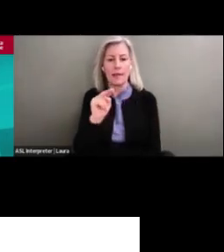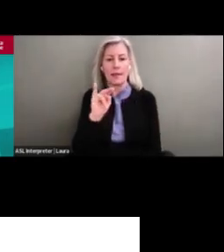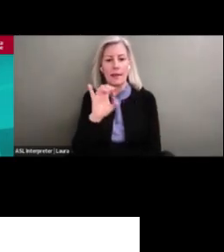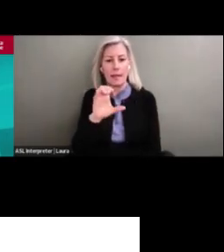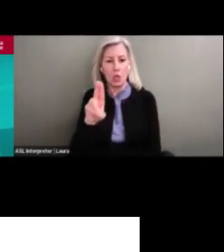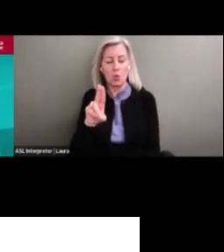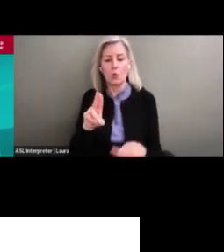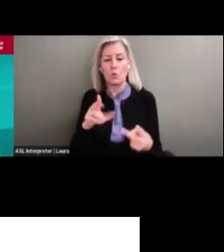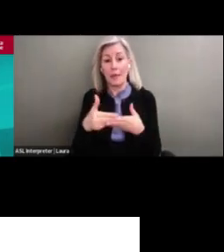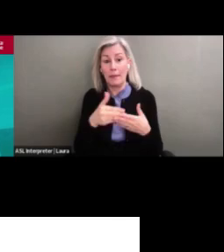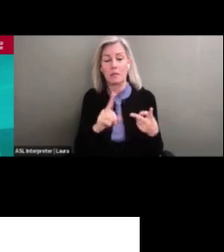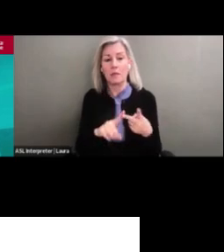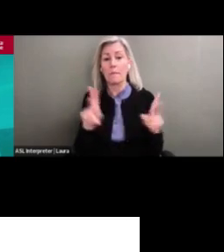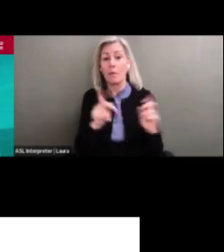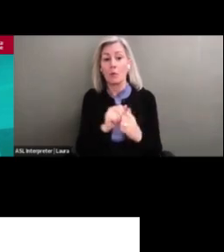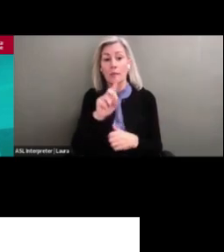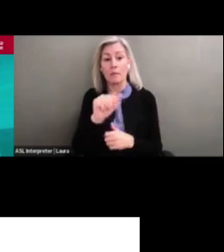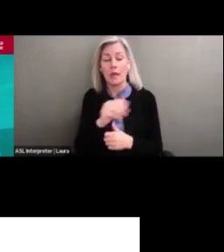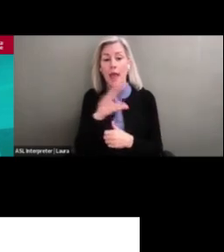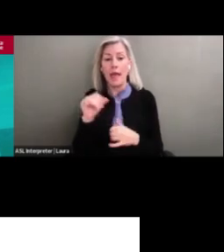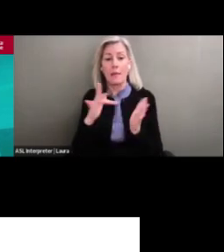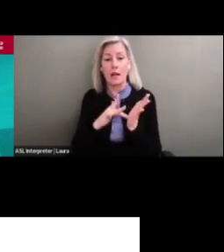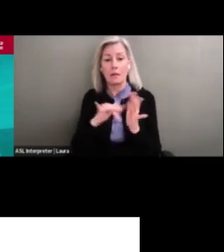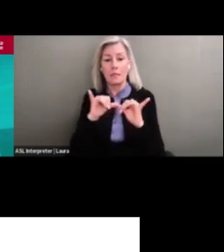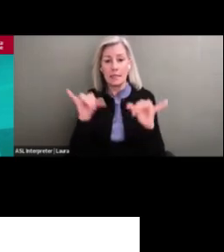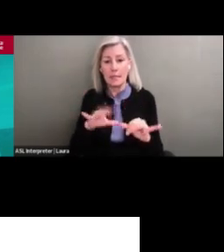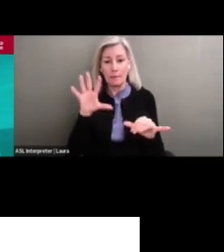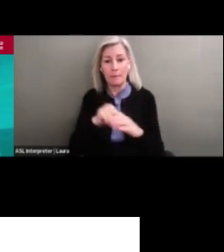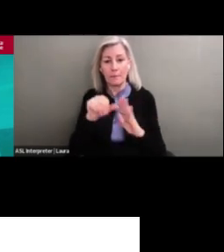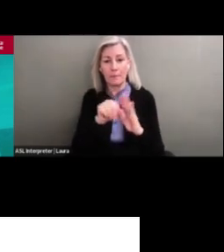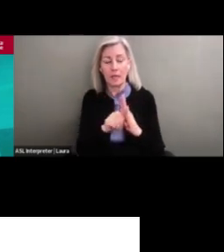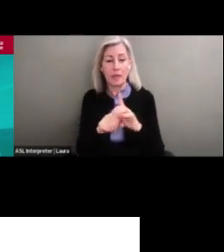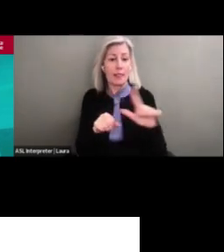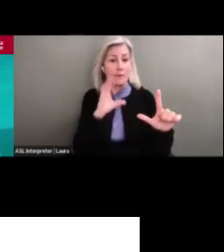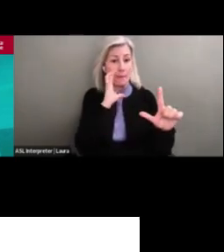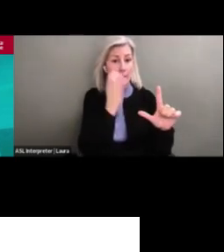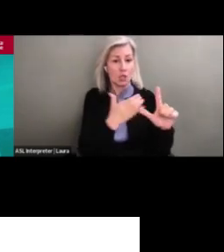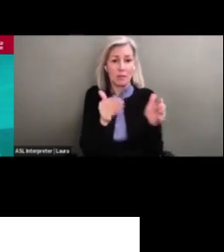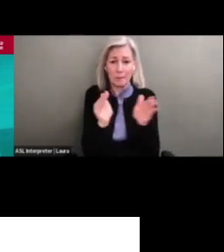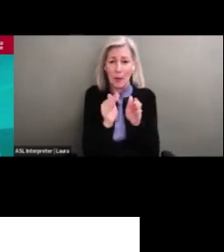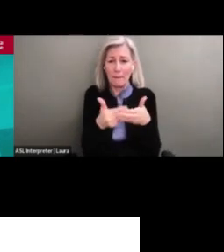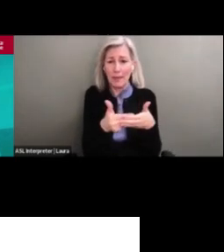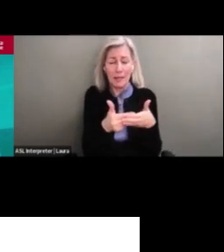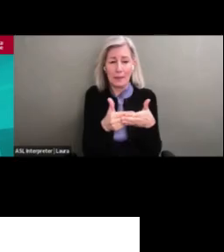by using an 1115 Medicaid waiver.